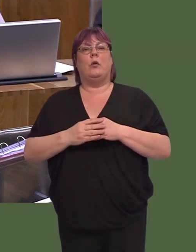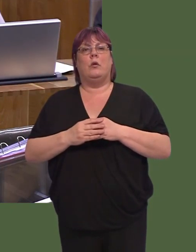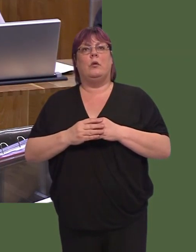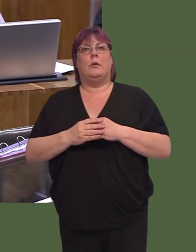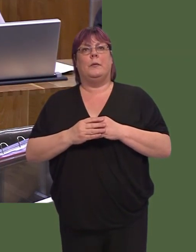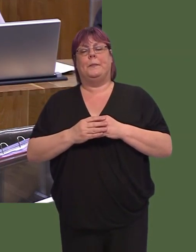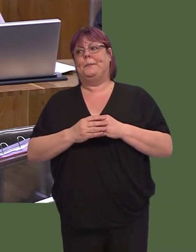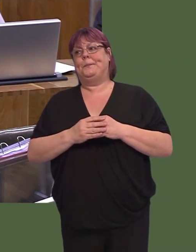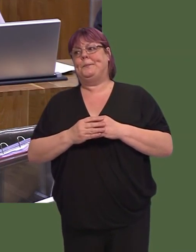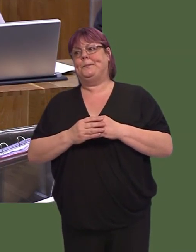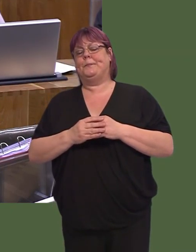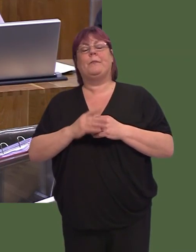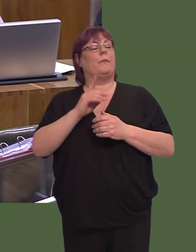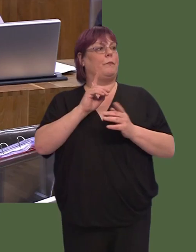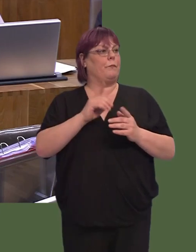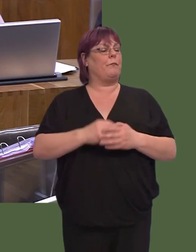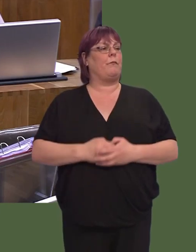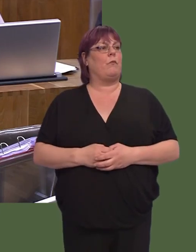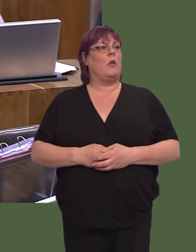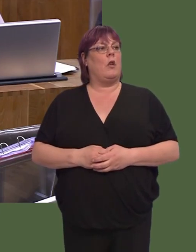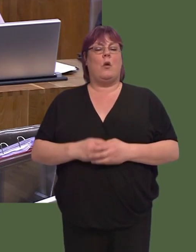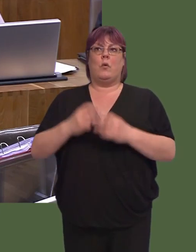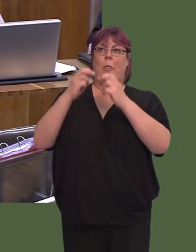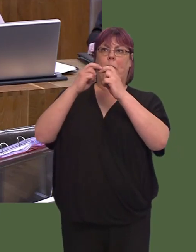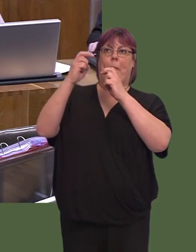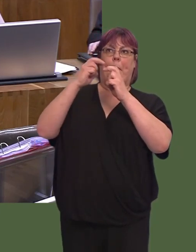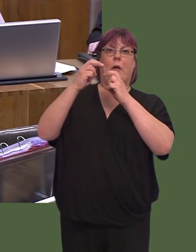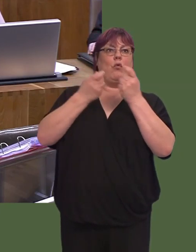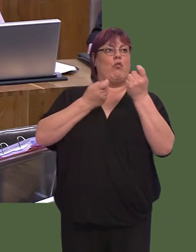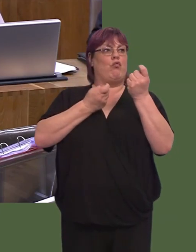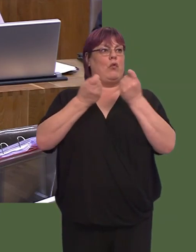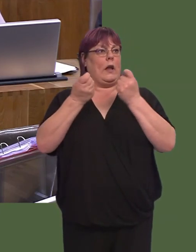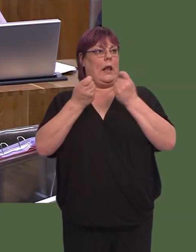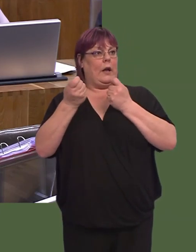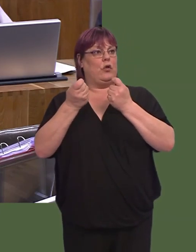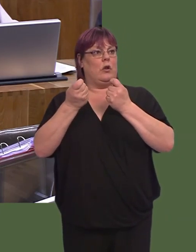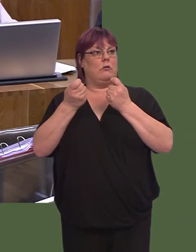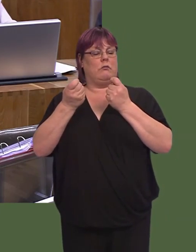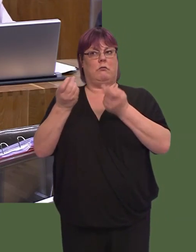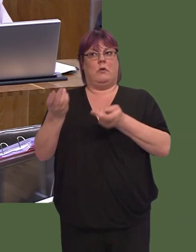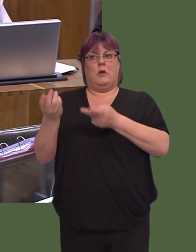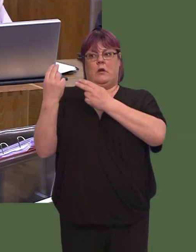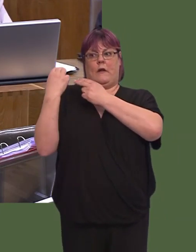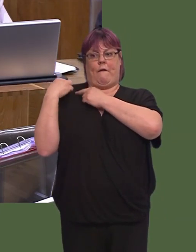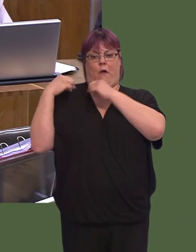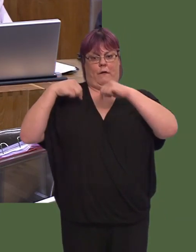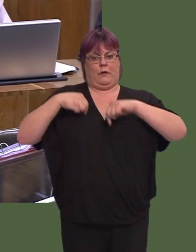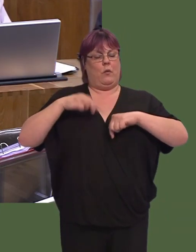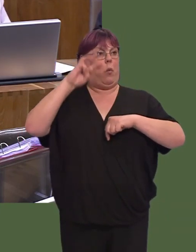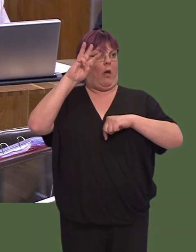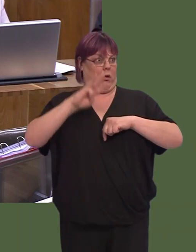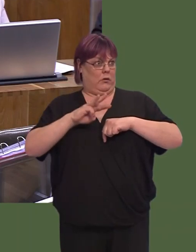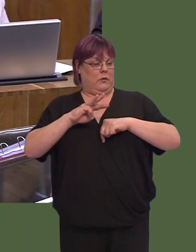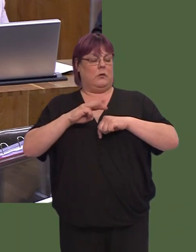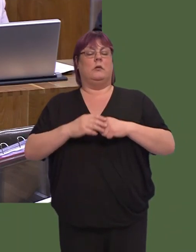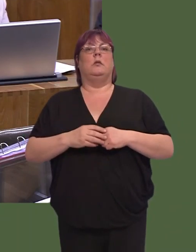Once we have the bus regulation powers devolved to Wales, we will have to have, I think, a